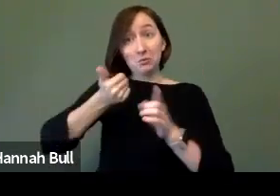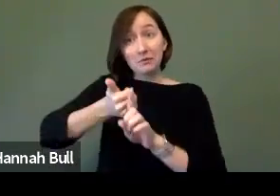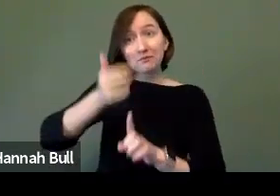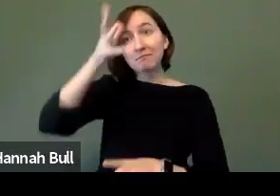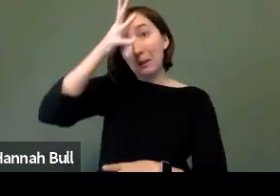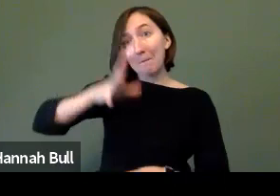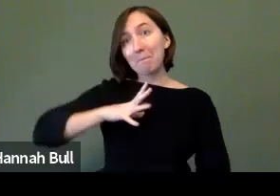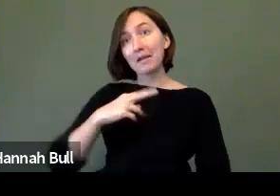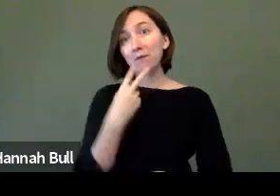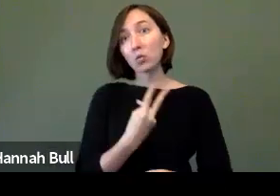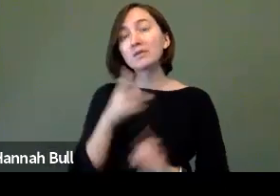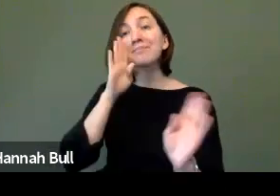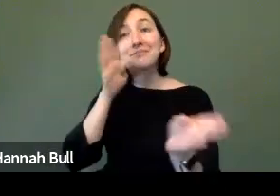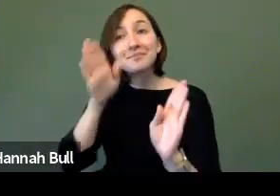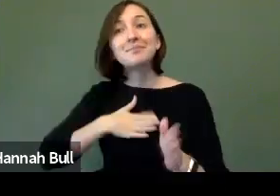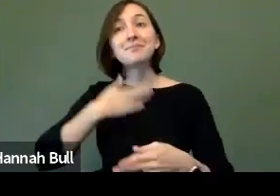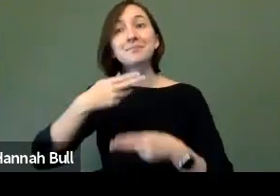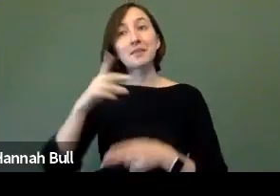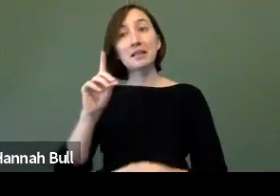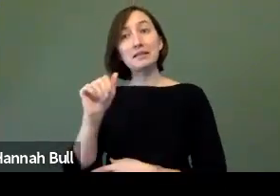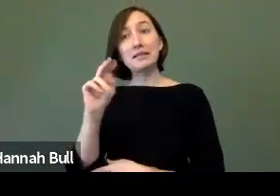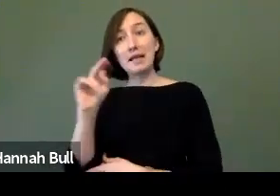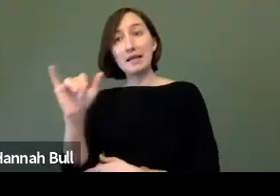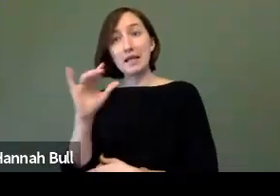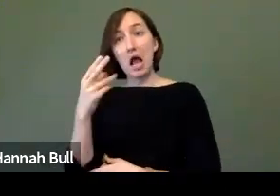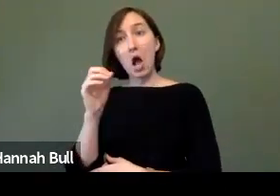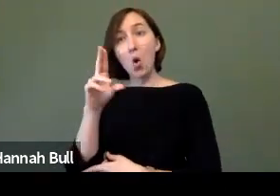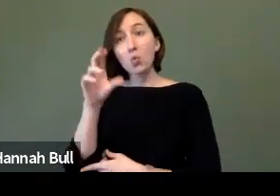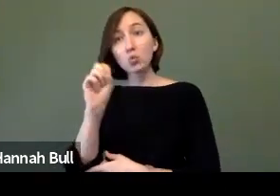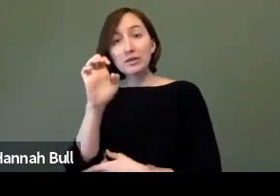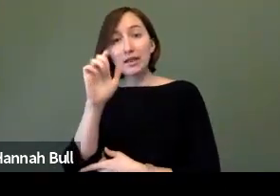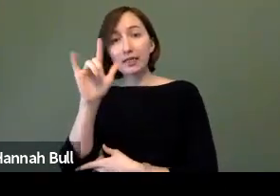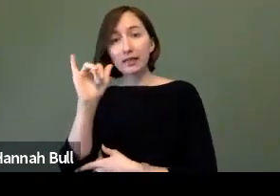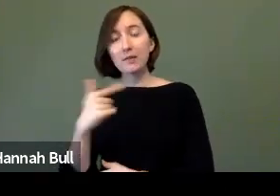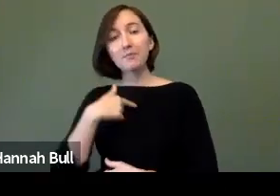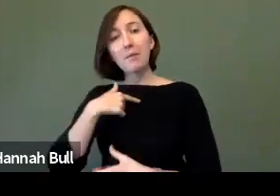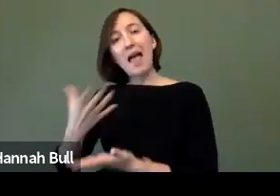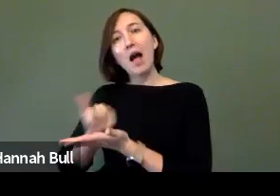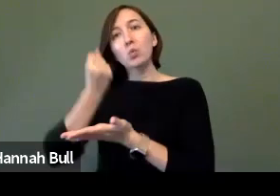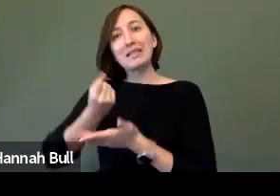Danny Housley: I'm the assistive technology acquisition manager within Tools for Life within Center